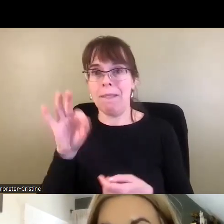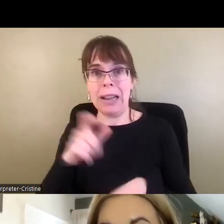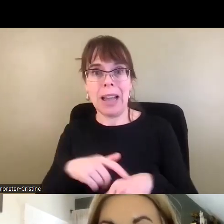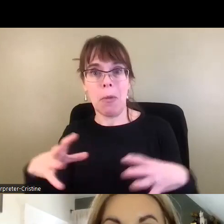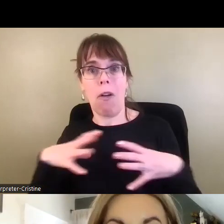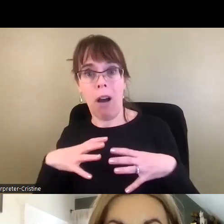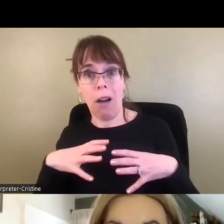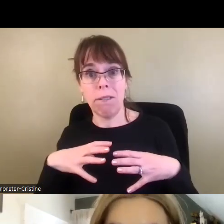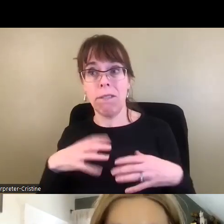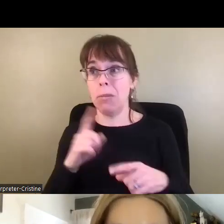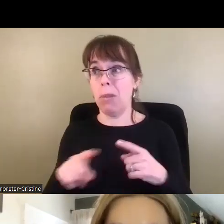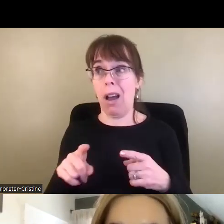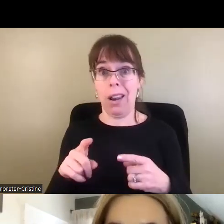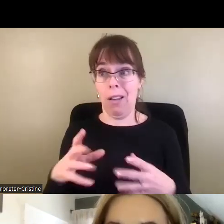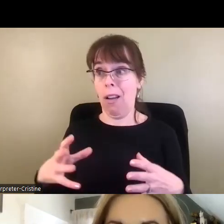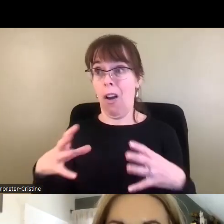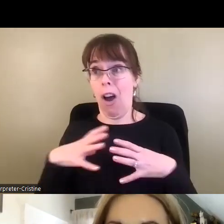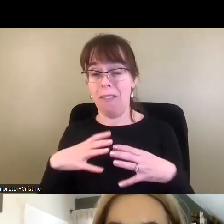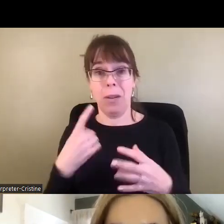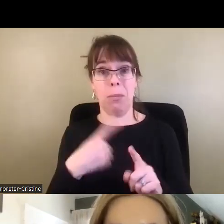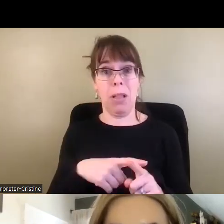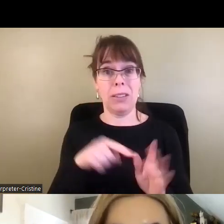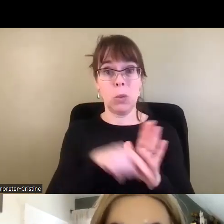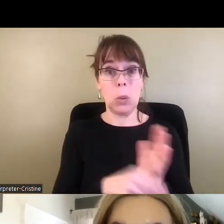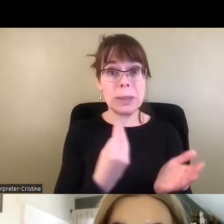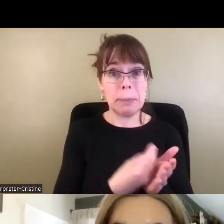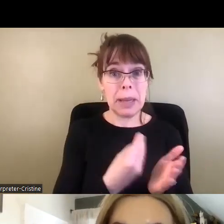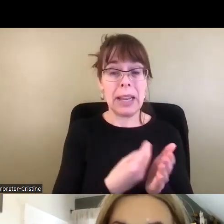but you're dealing with losing those wages, and many of the clients that we work with